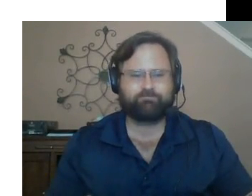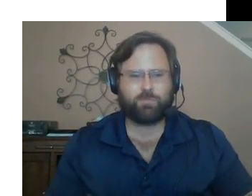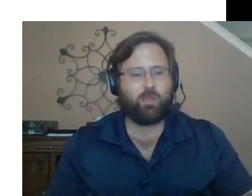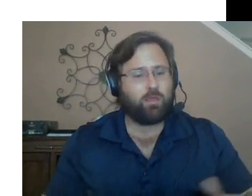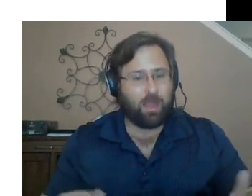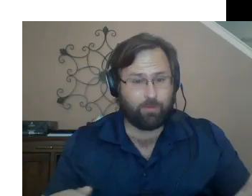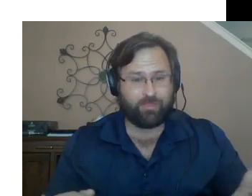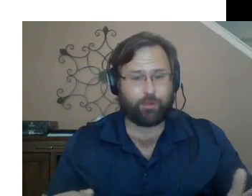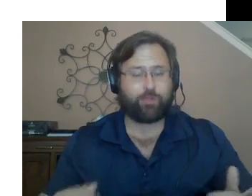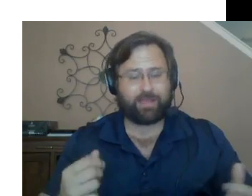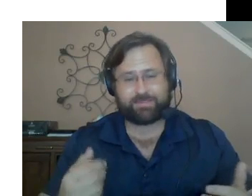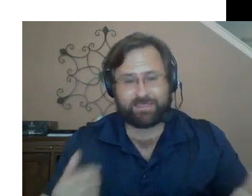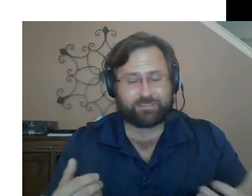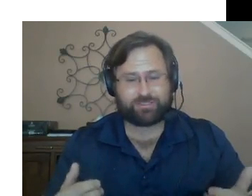I read the book because the teacher said